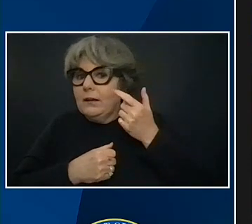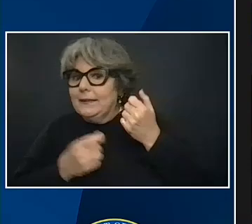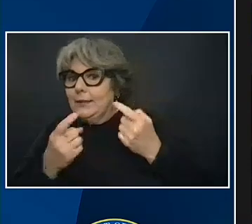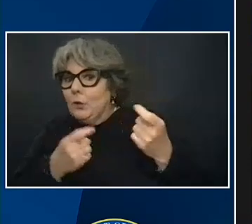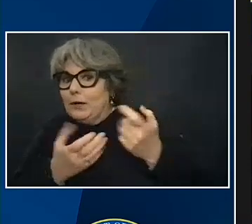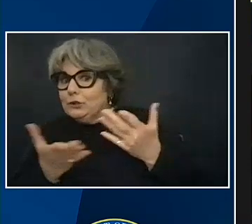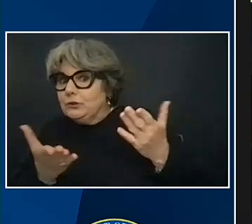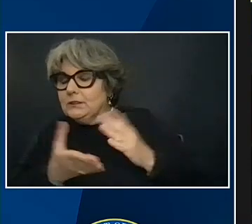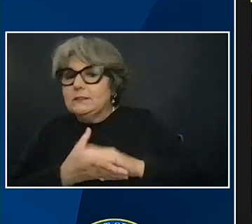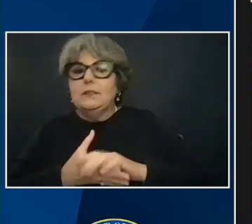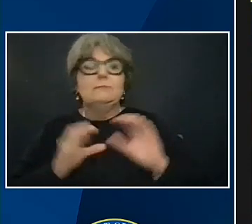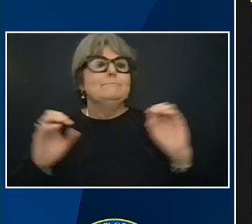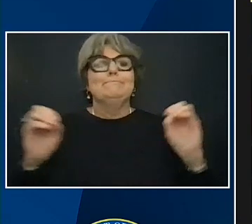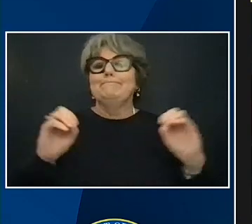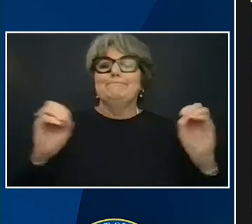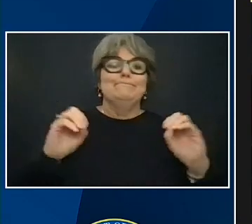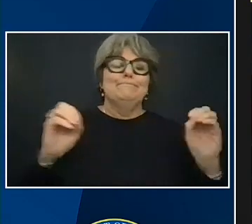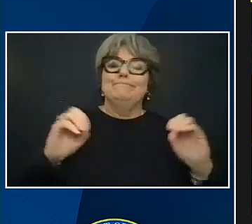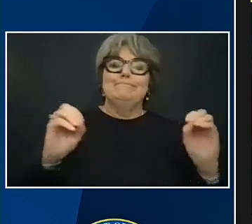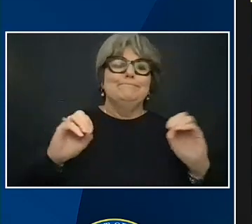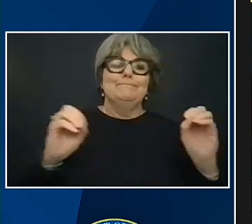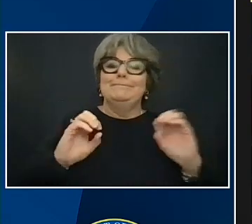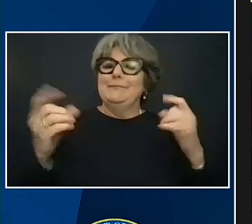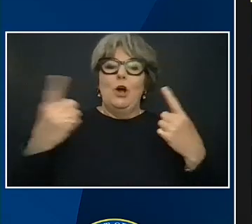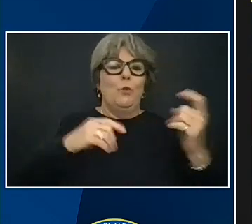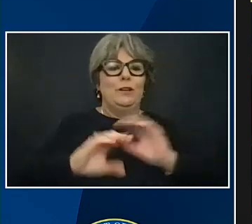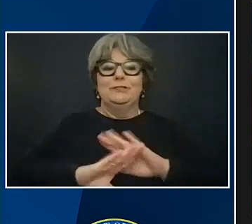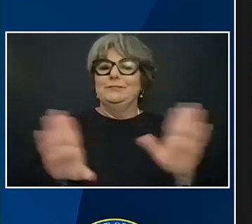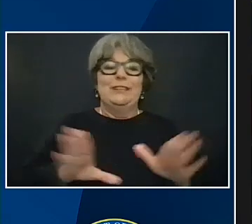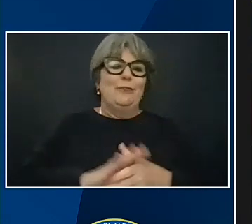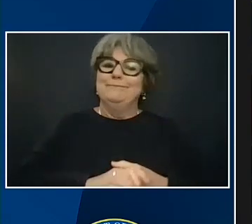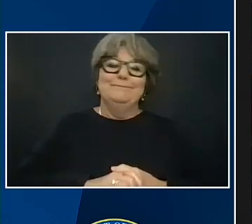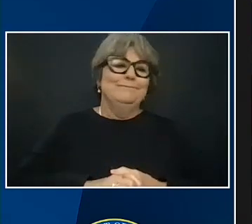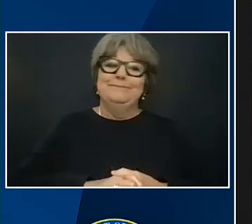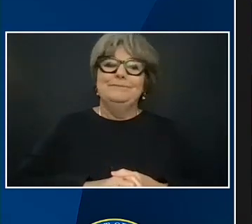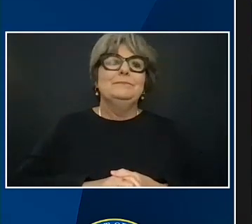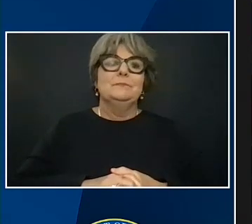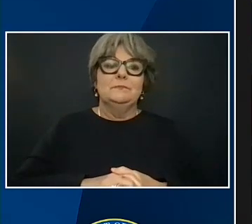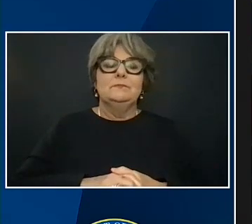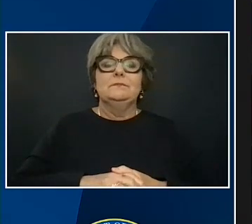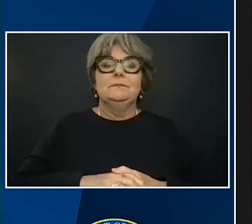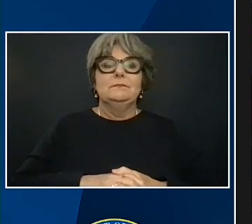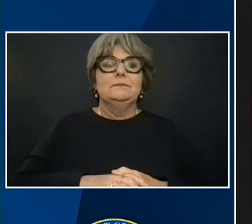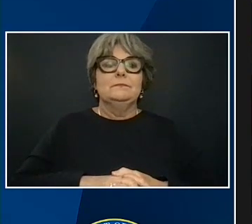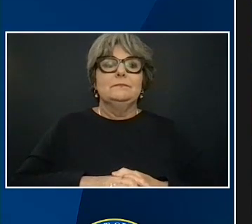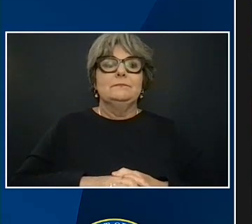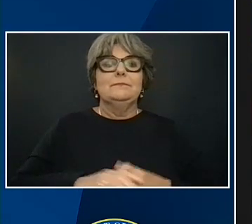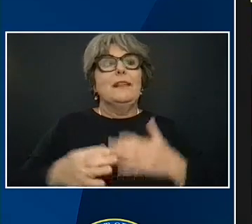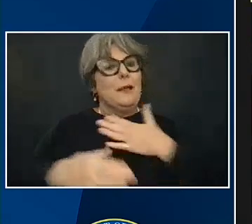No, there- there'll be no questions. But, we appreciate your time and your